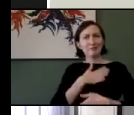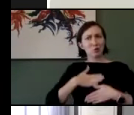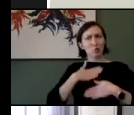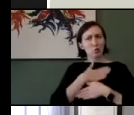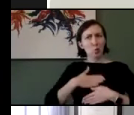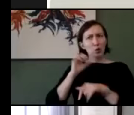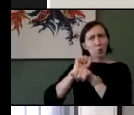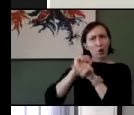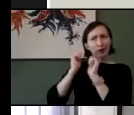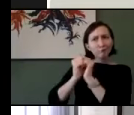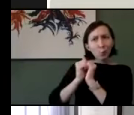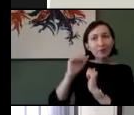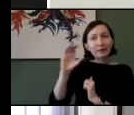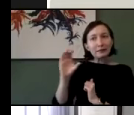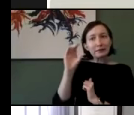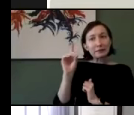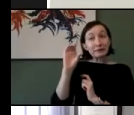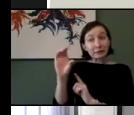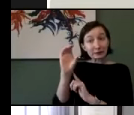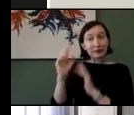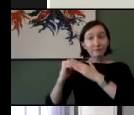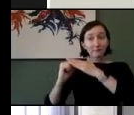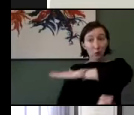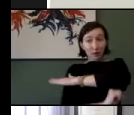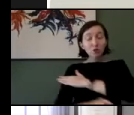and making this webinar series possible.